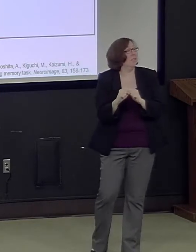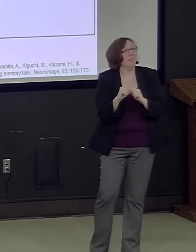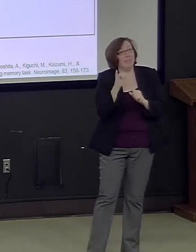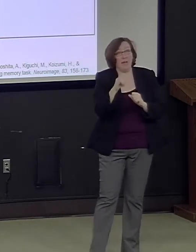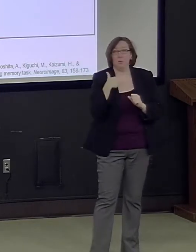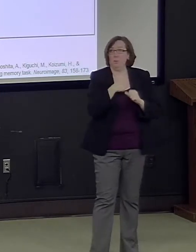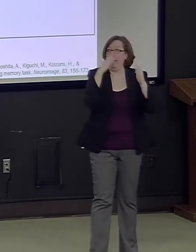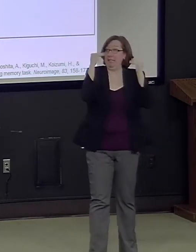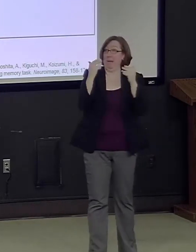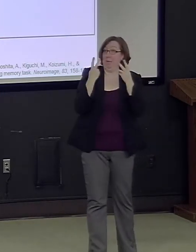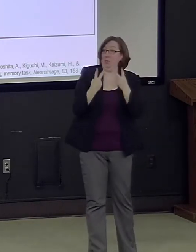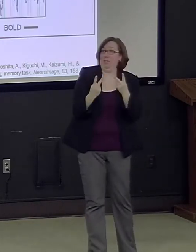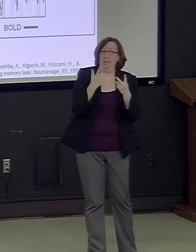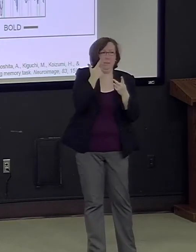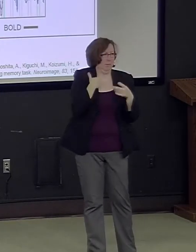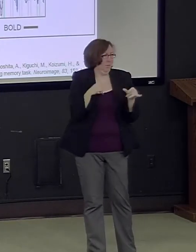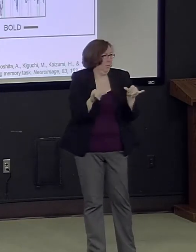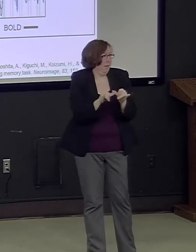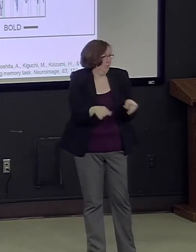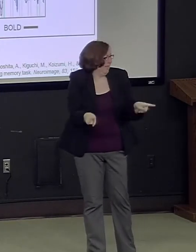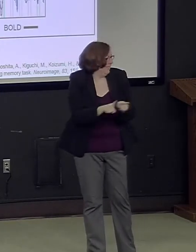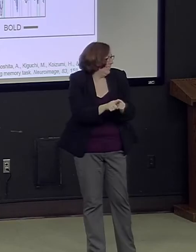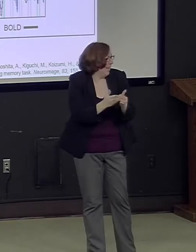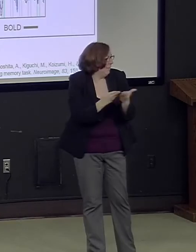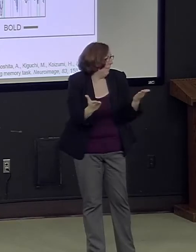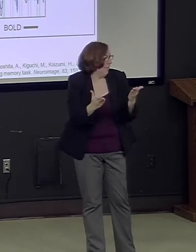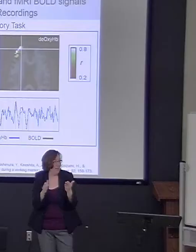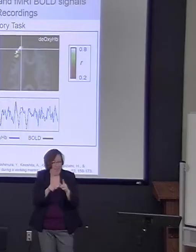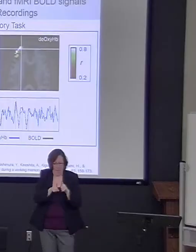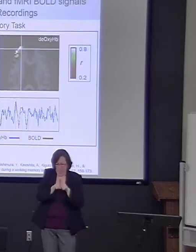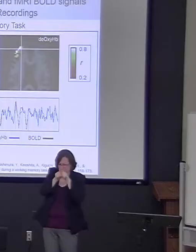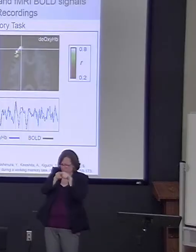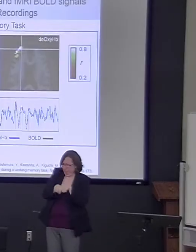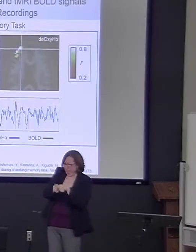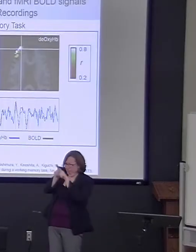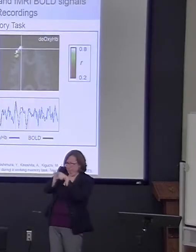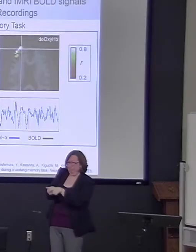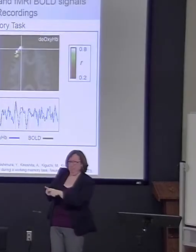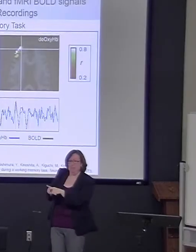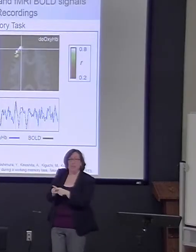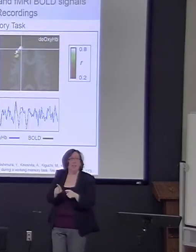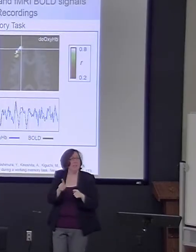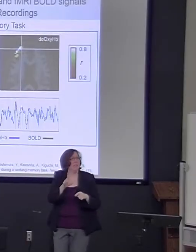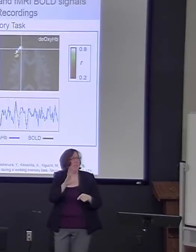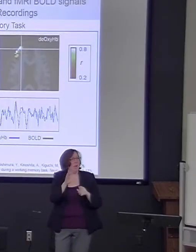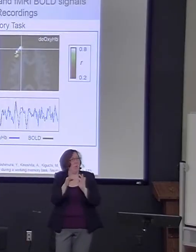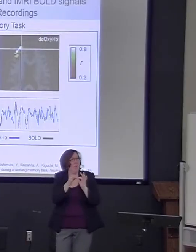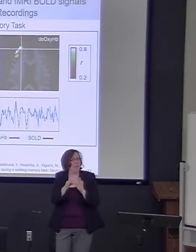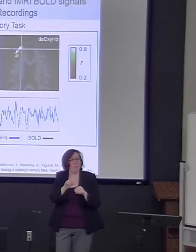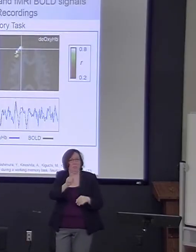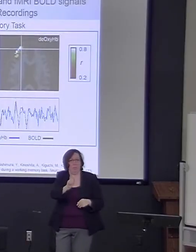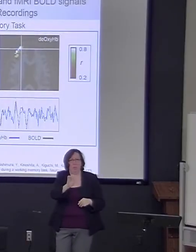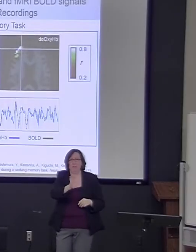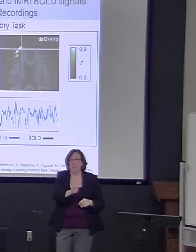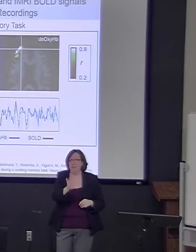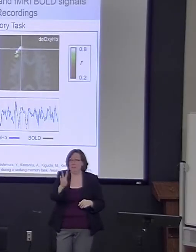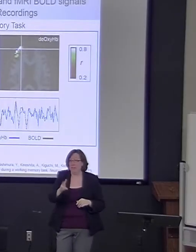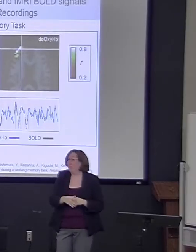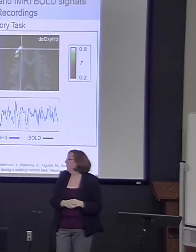and indeed they are. The correlation is 0.77. You can do the same thing with the deoxyhemoglobin signal.